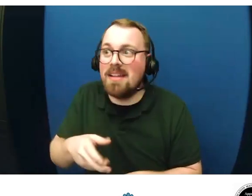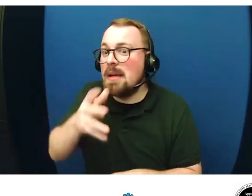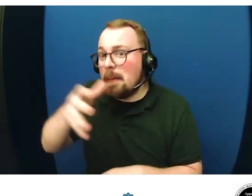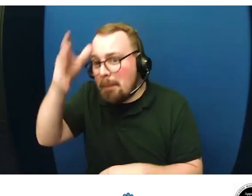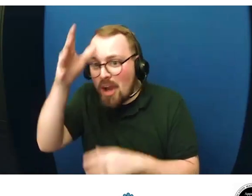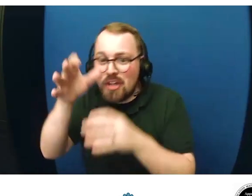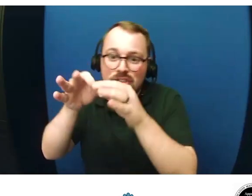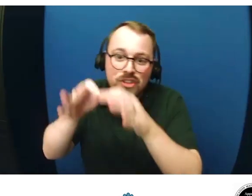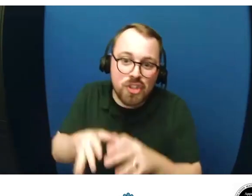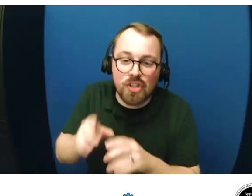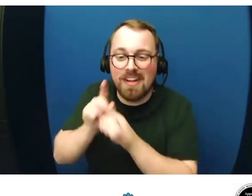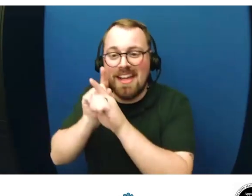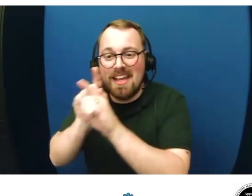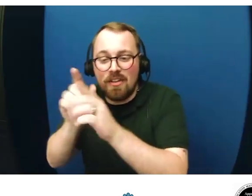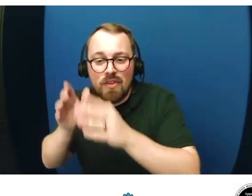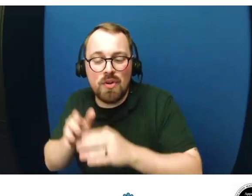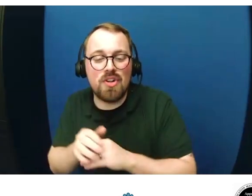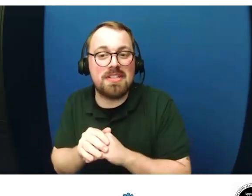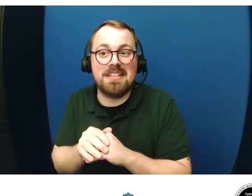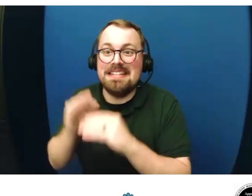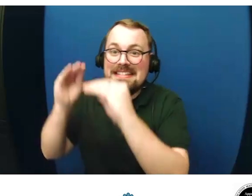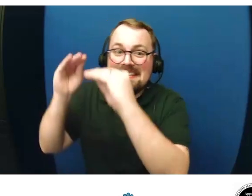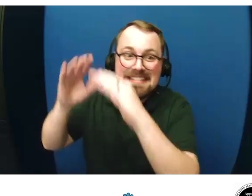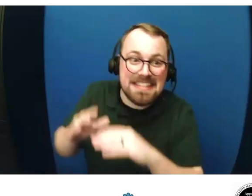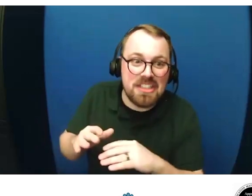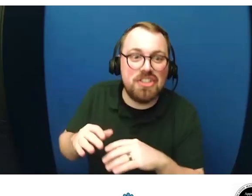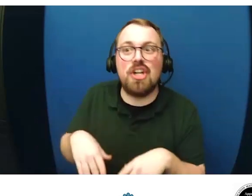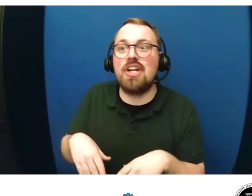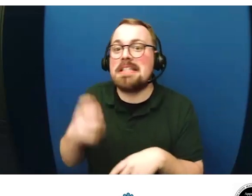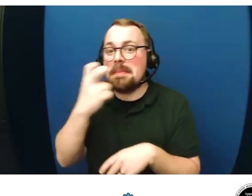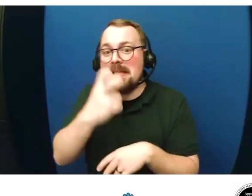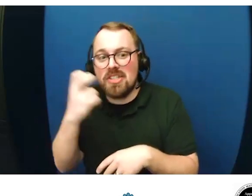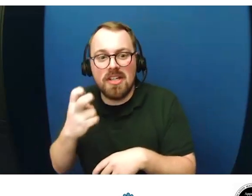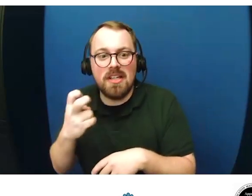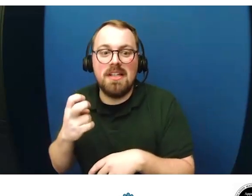Interpreters, Interveners, Teachers, Speech Language Pathologists, OTs,